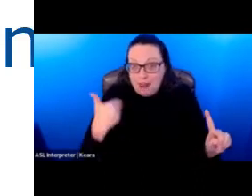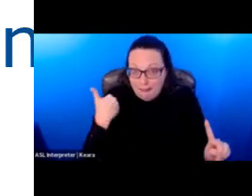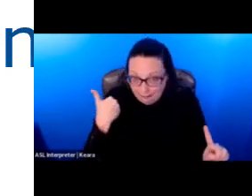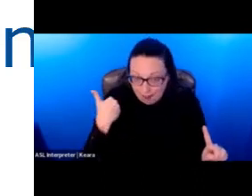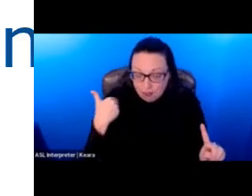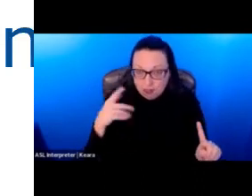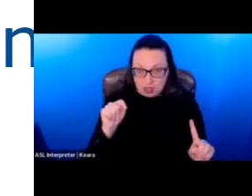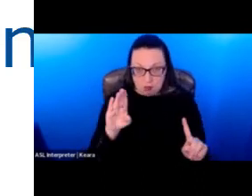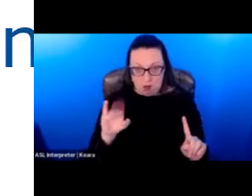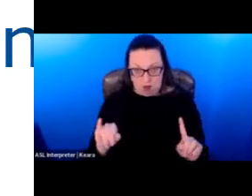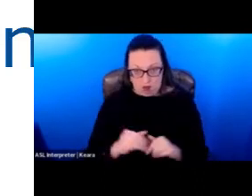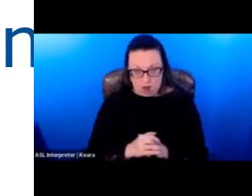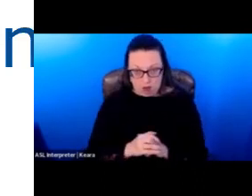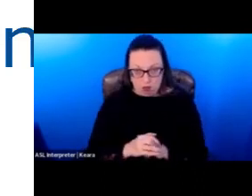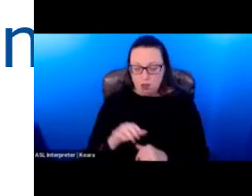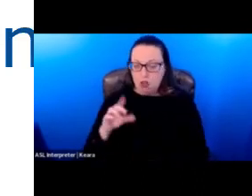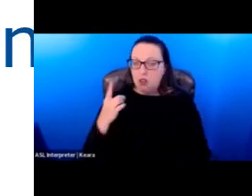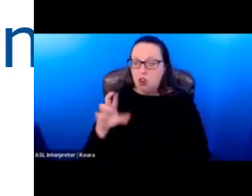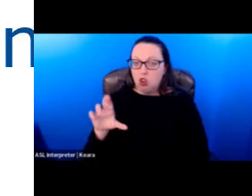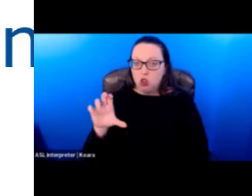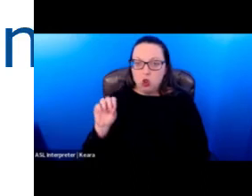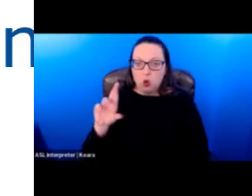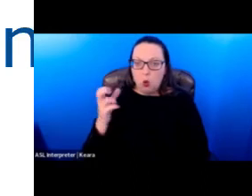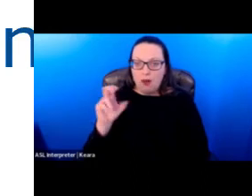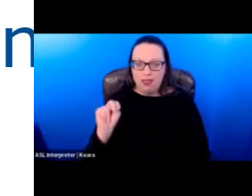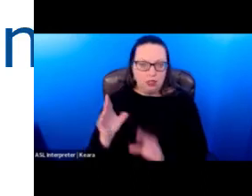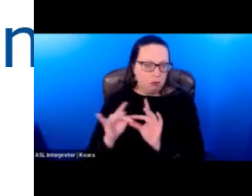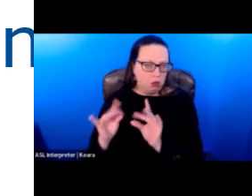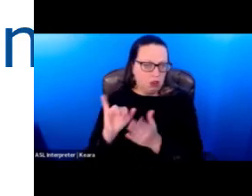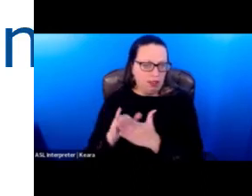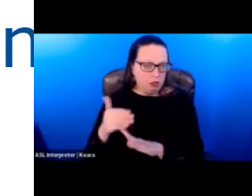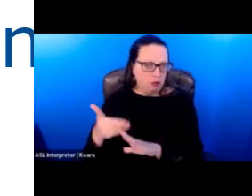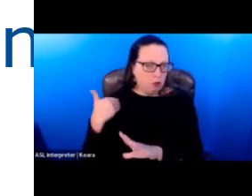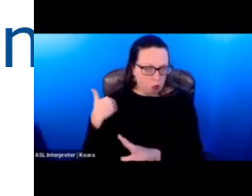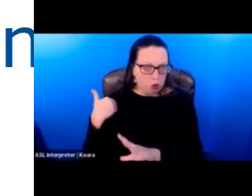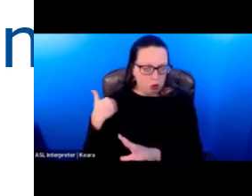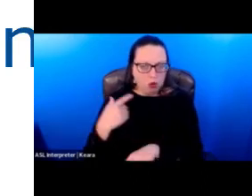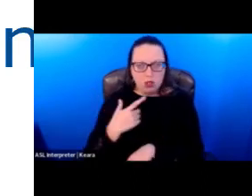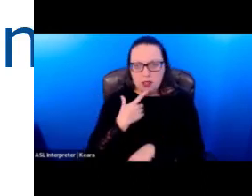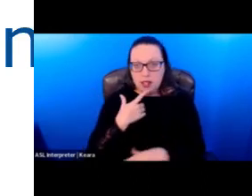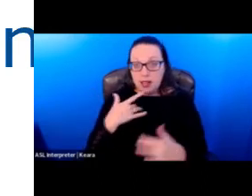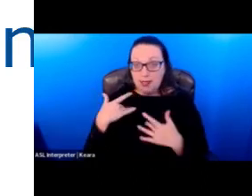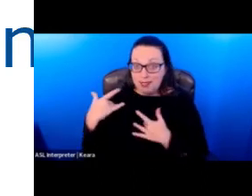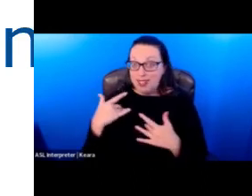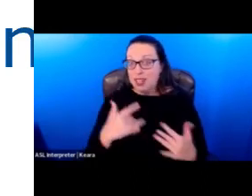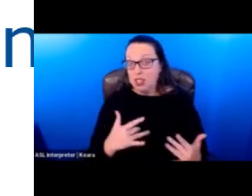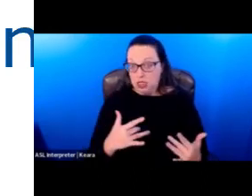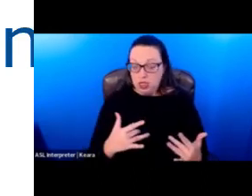You heard Dr. Corrigan illustrate this earlier in today's session, about the likelihood that service